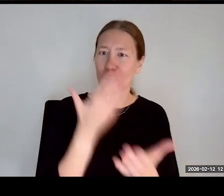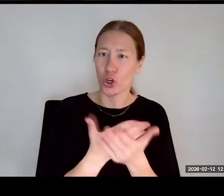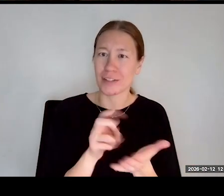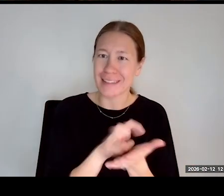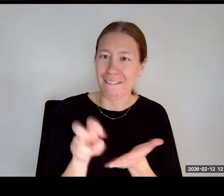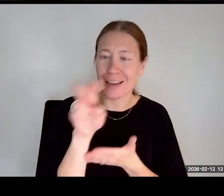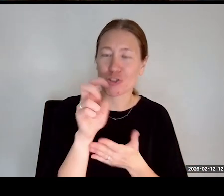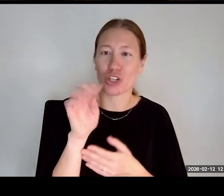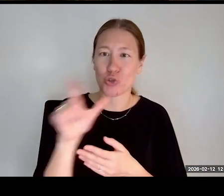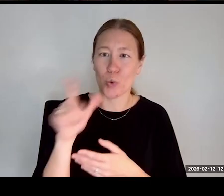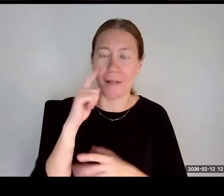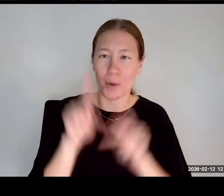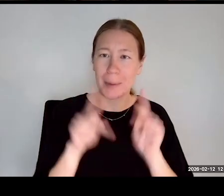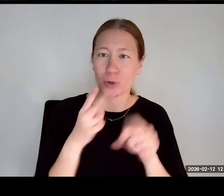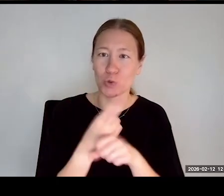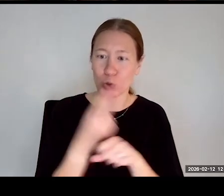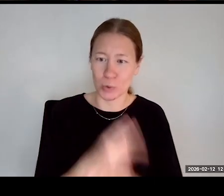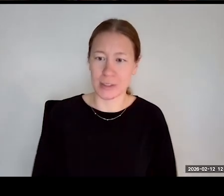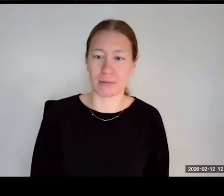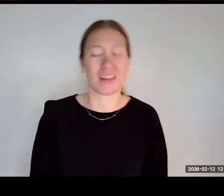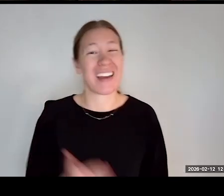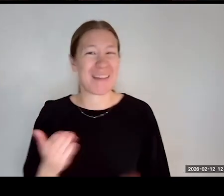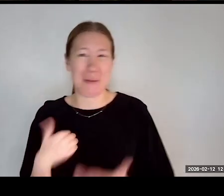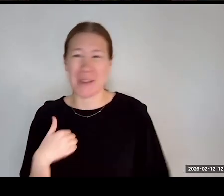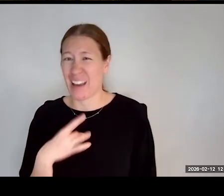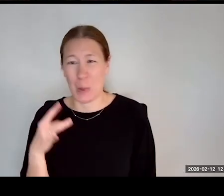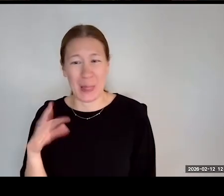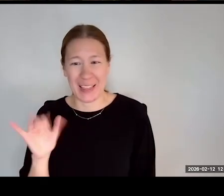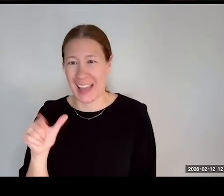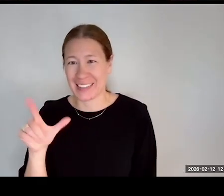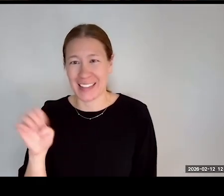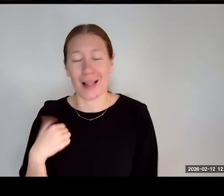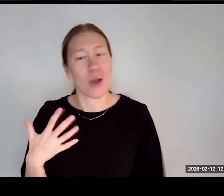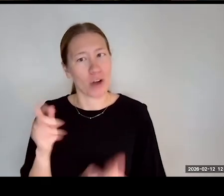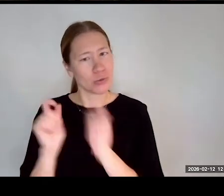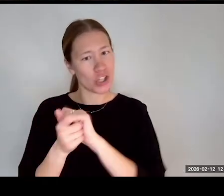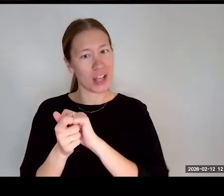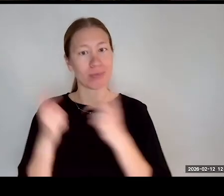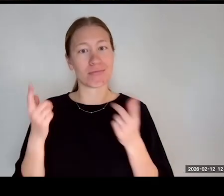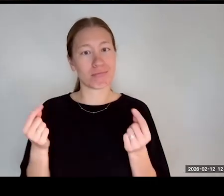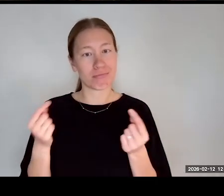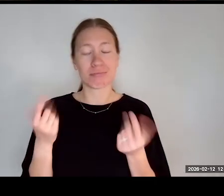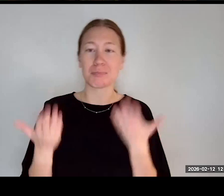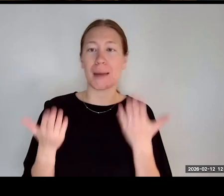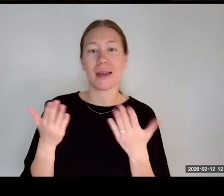Maybe I don't like the styling and I wanna update it. So potentially I want to make this Candara